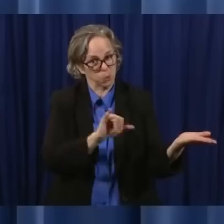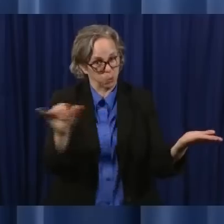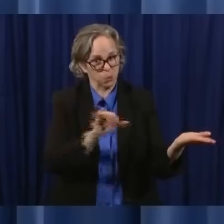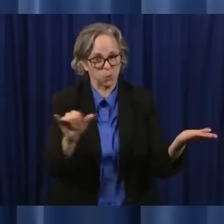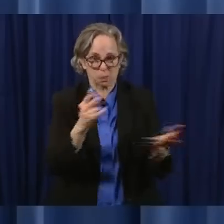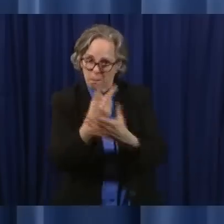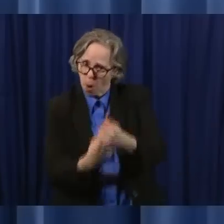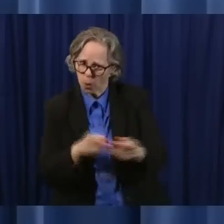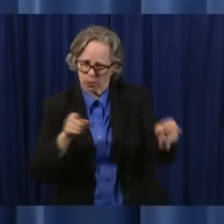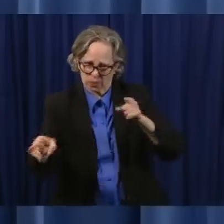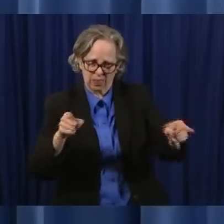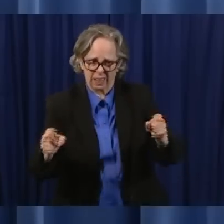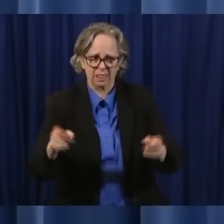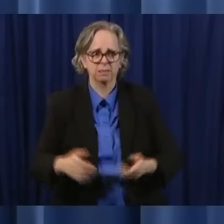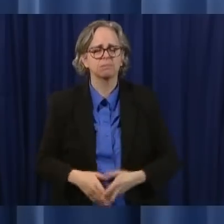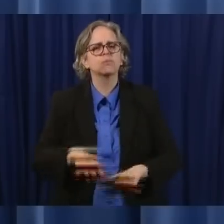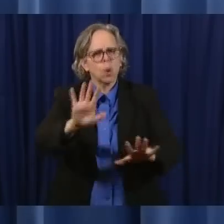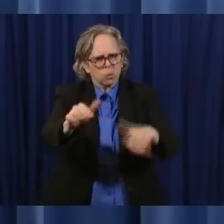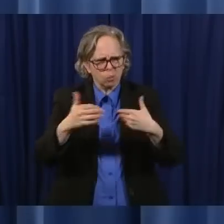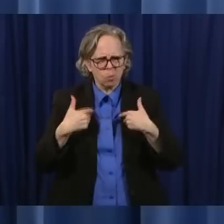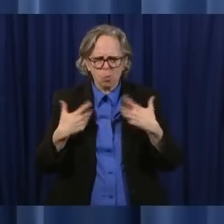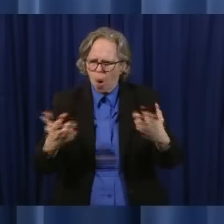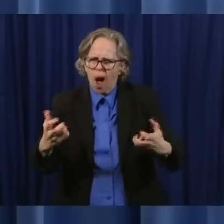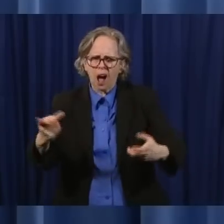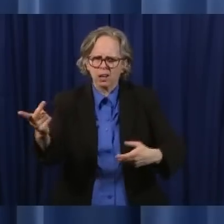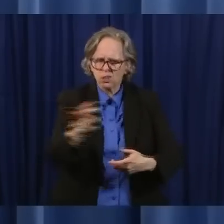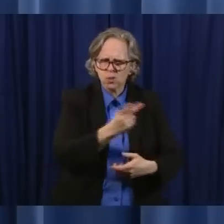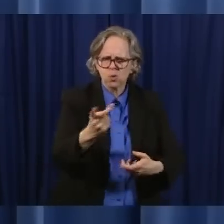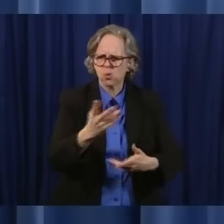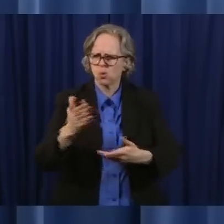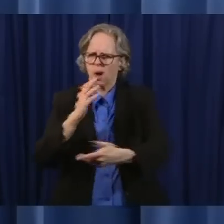DECISIONS AS WE MOVE FORWARD. AS WELL IS RESPONSIBLE DECISIONS BEING MADE OF COURSE